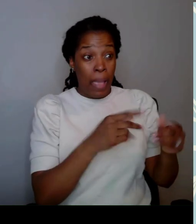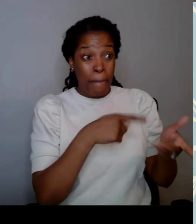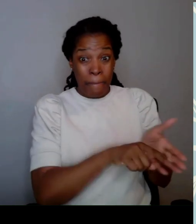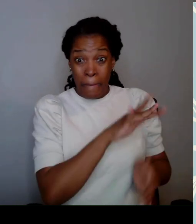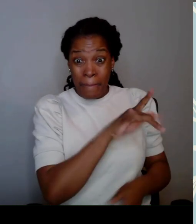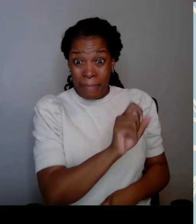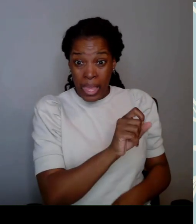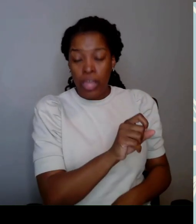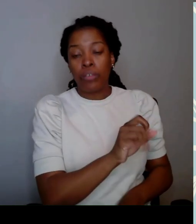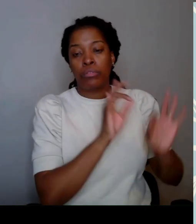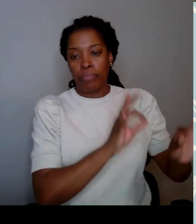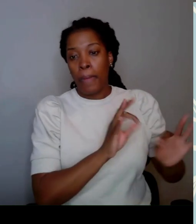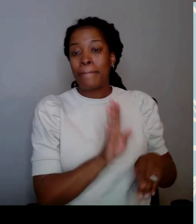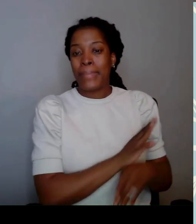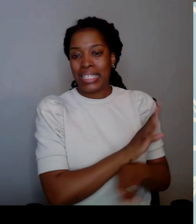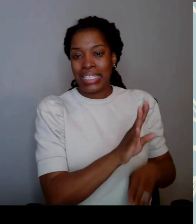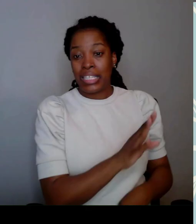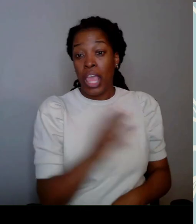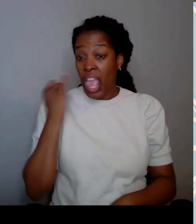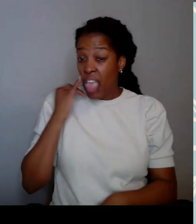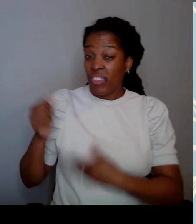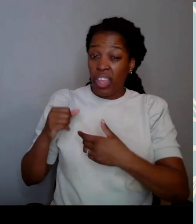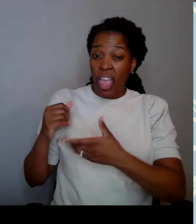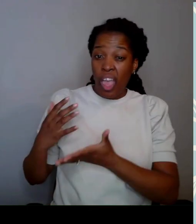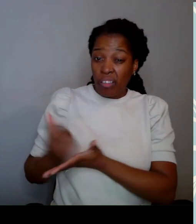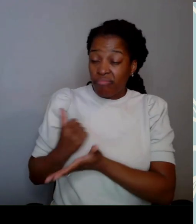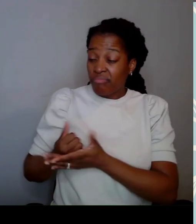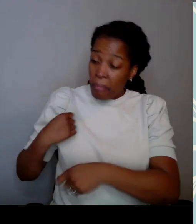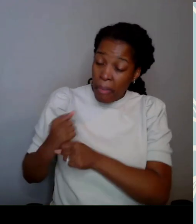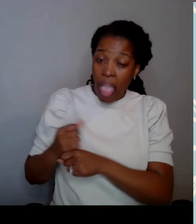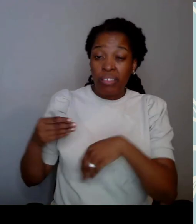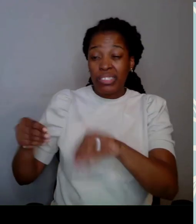Delaware DVR will only support legitimate businesses, not hobbies.